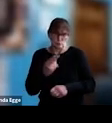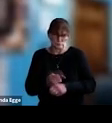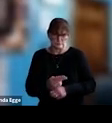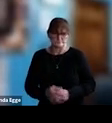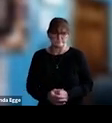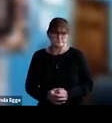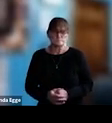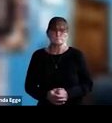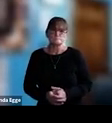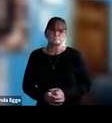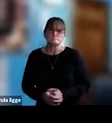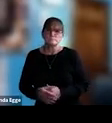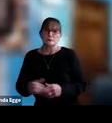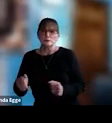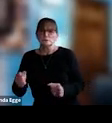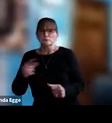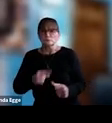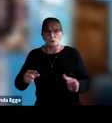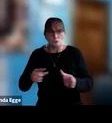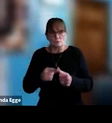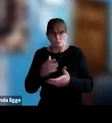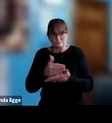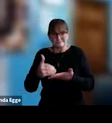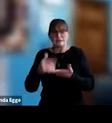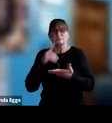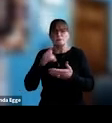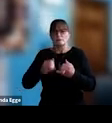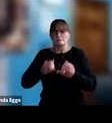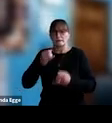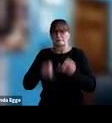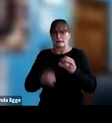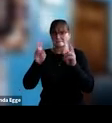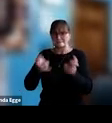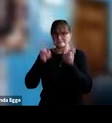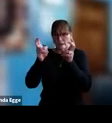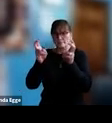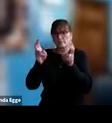So for this first section, the last topic you want to focus on